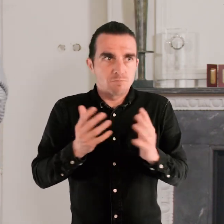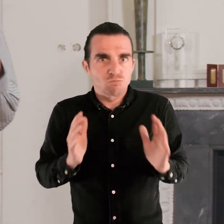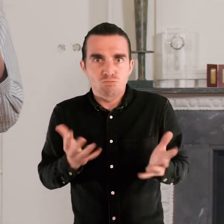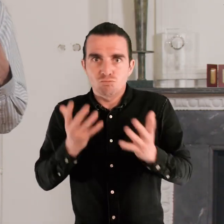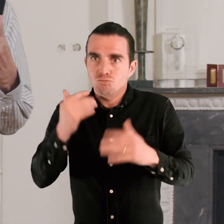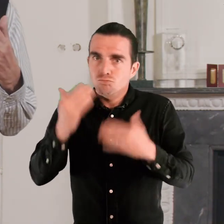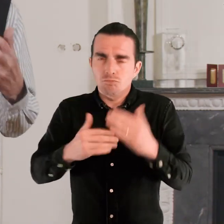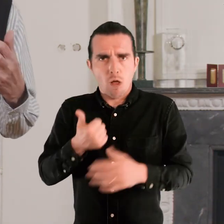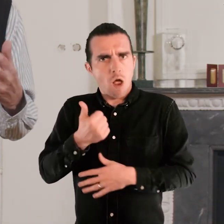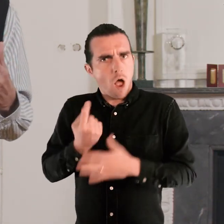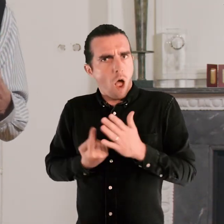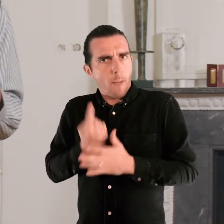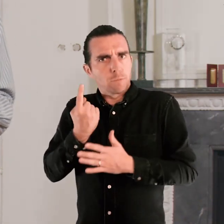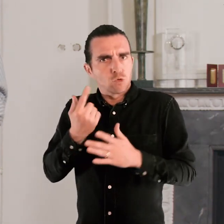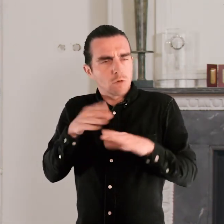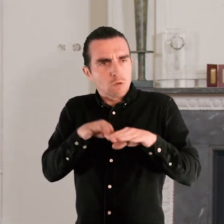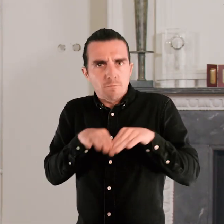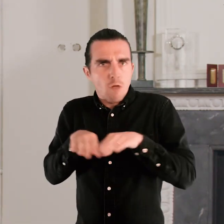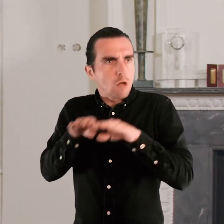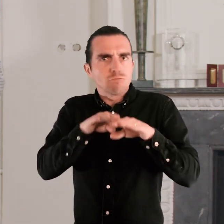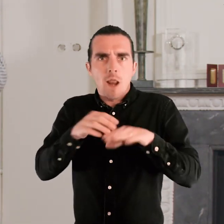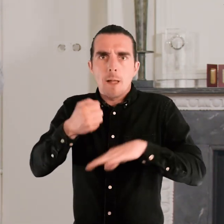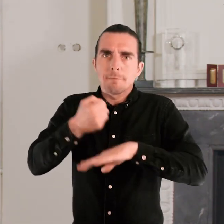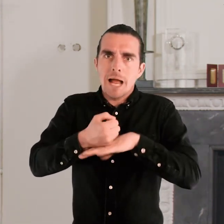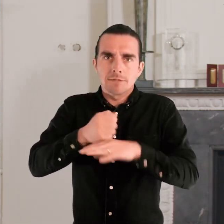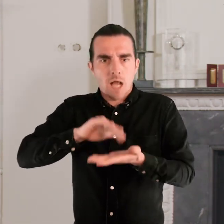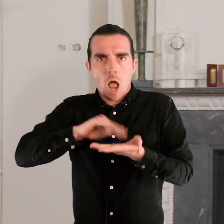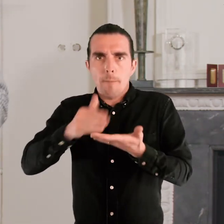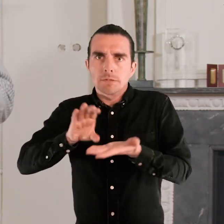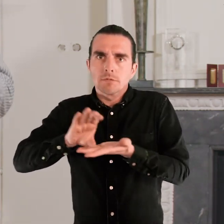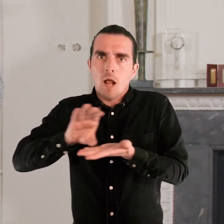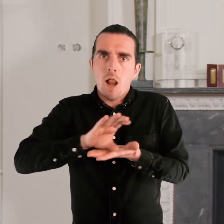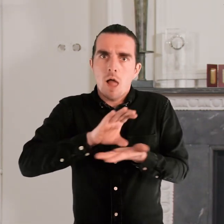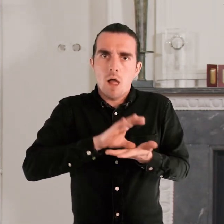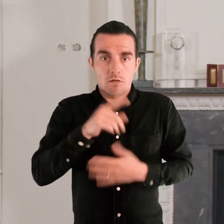that the universal basic capital idea couldn't help support.